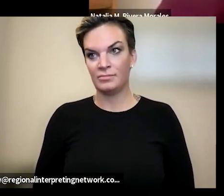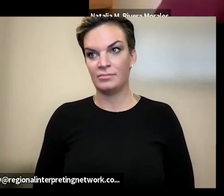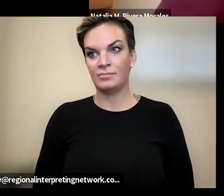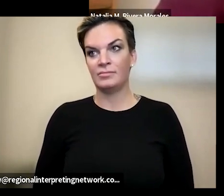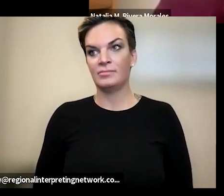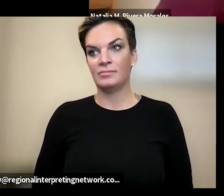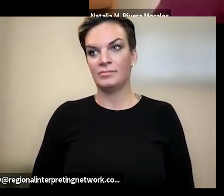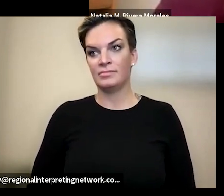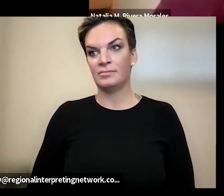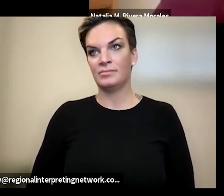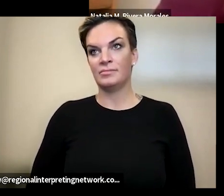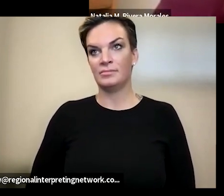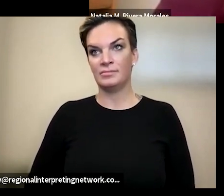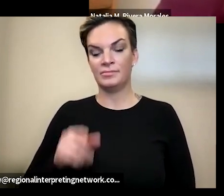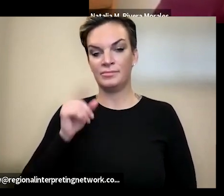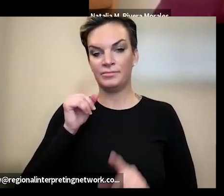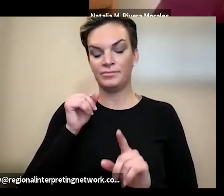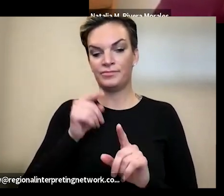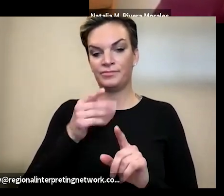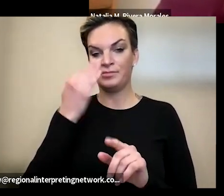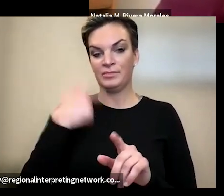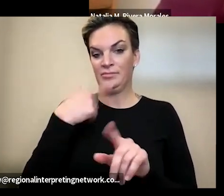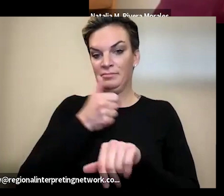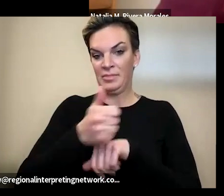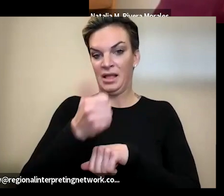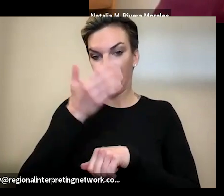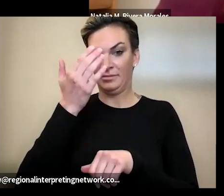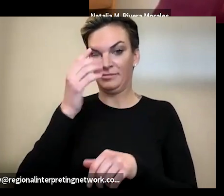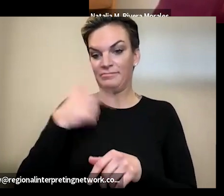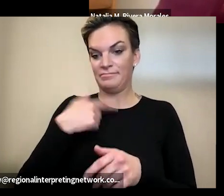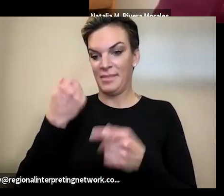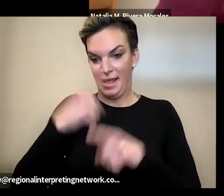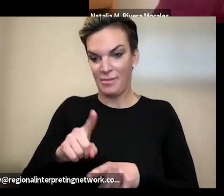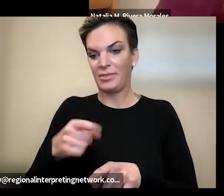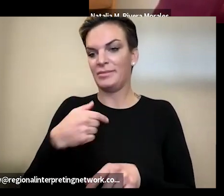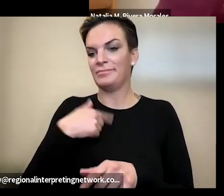of the disease is actually like truly because it took so long to finally get the right diagnosis